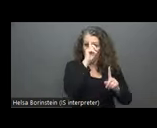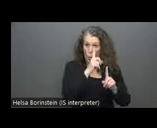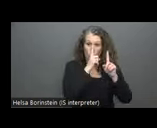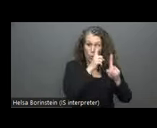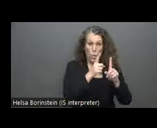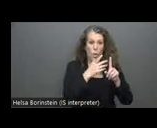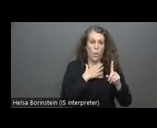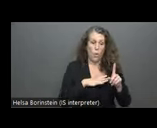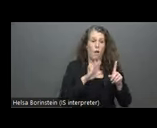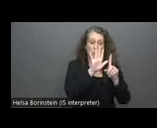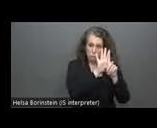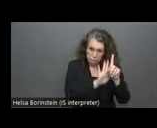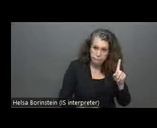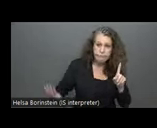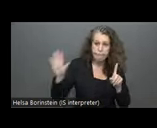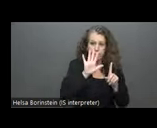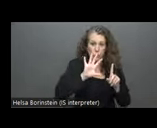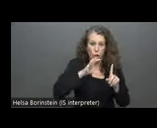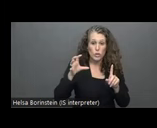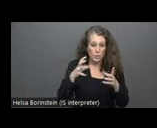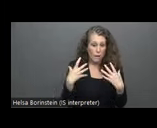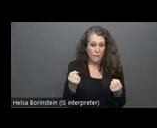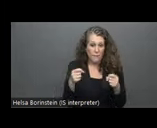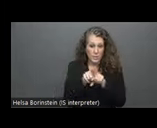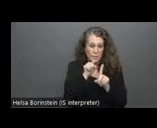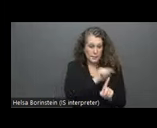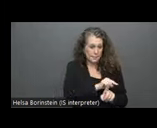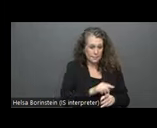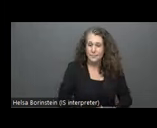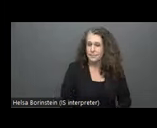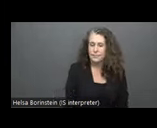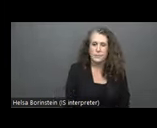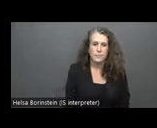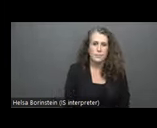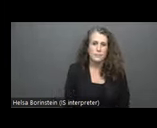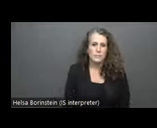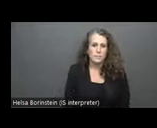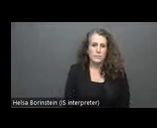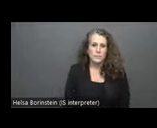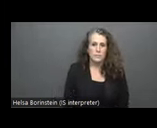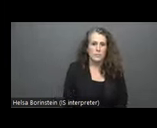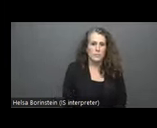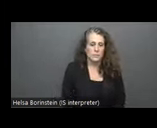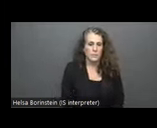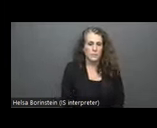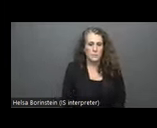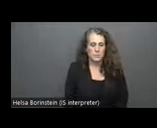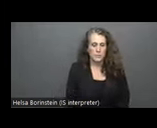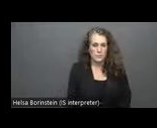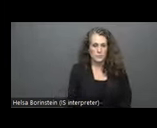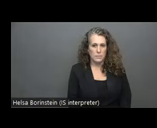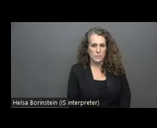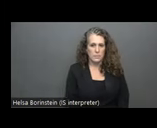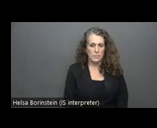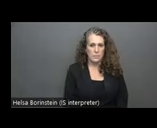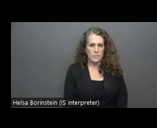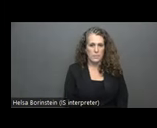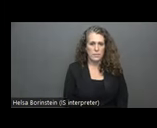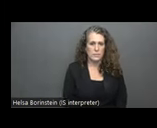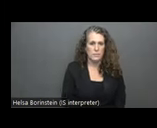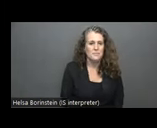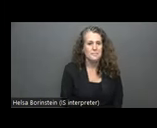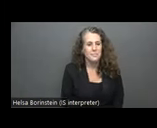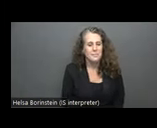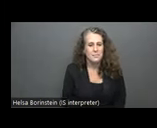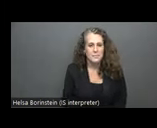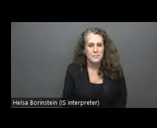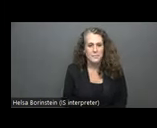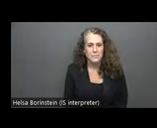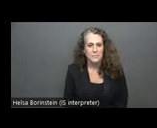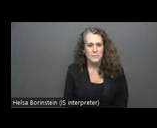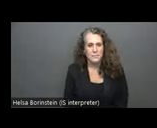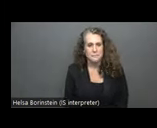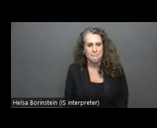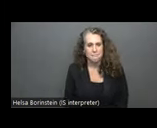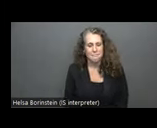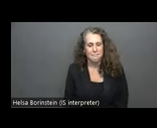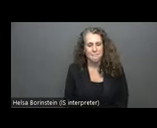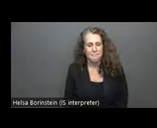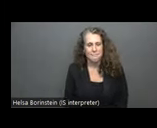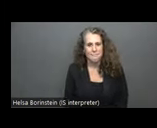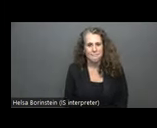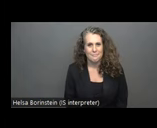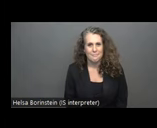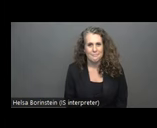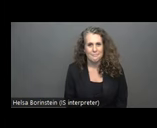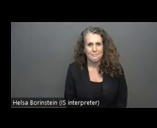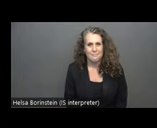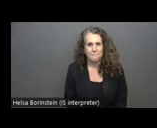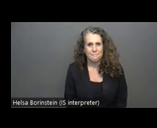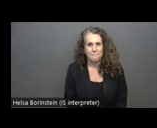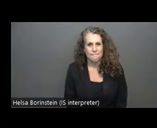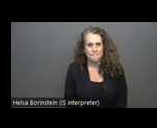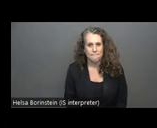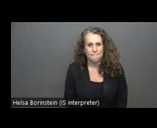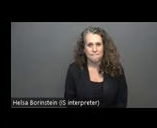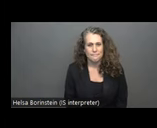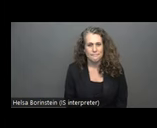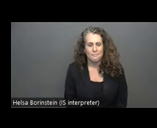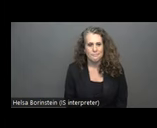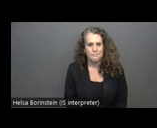let go no be da, da, da, illusion is sitting down to the center to see the 40s say we'll